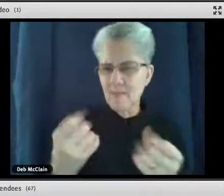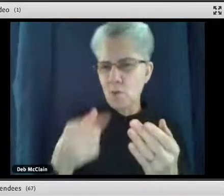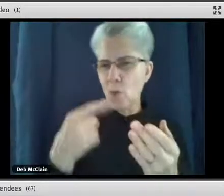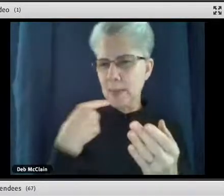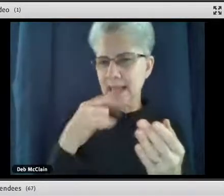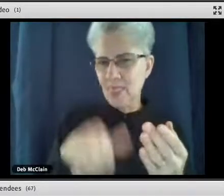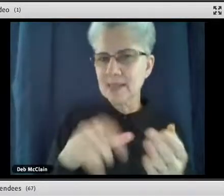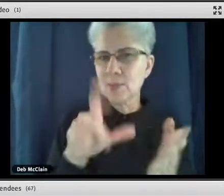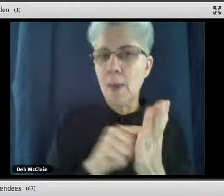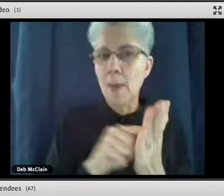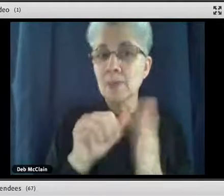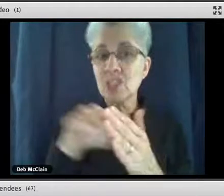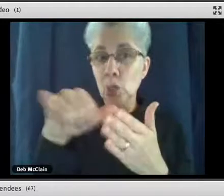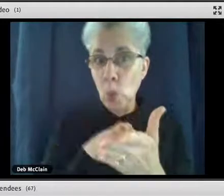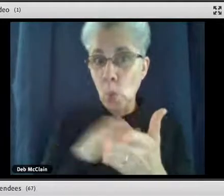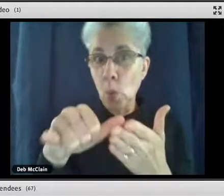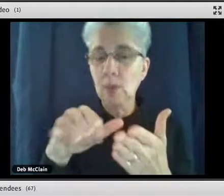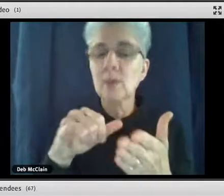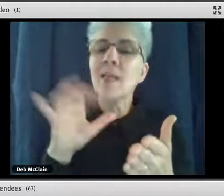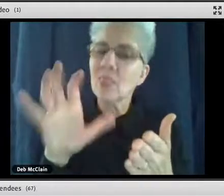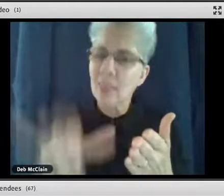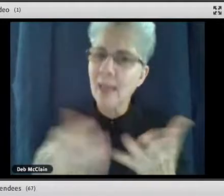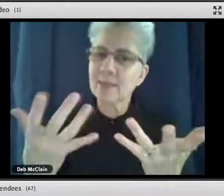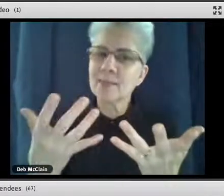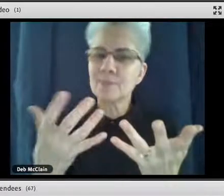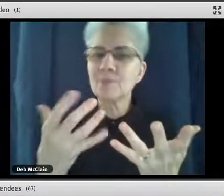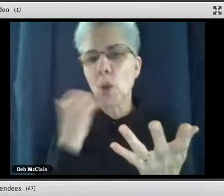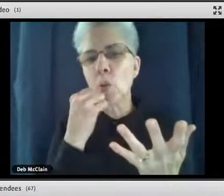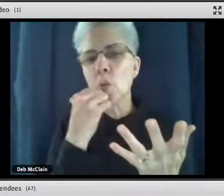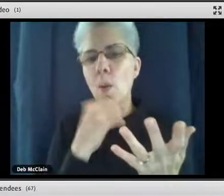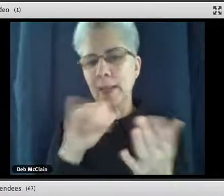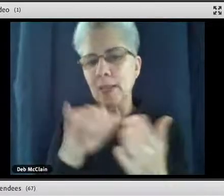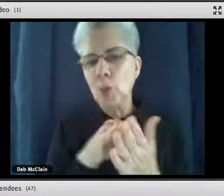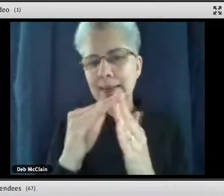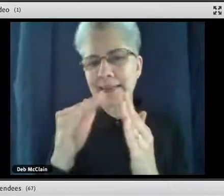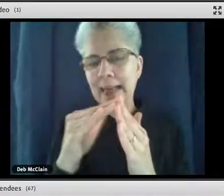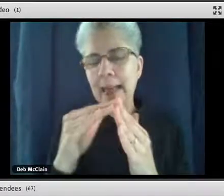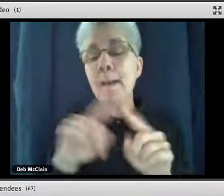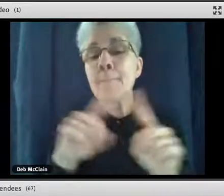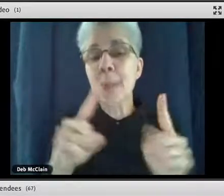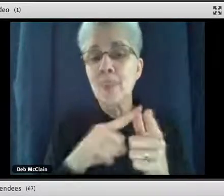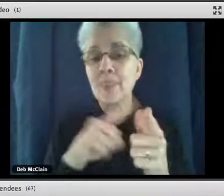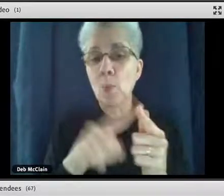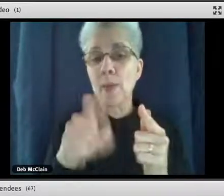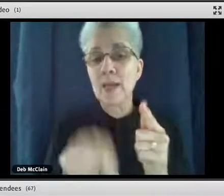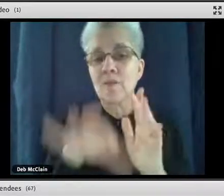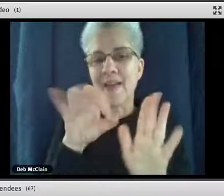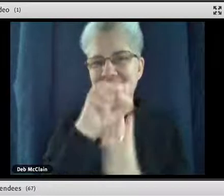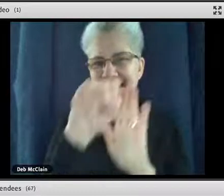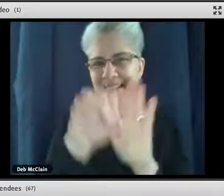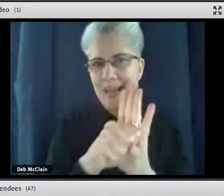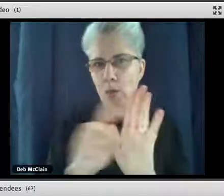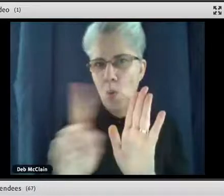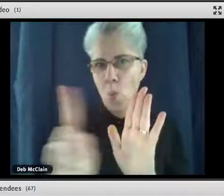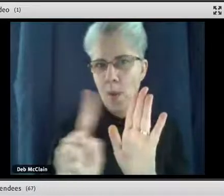So, many of you have already pointed out that this was published in New York, which is presumably, like, New York City.